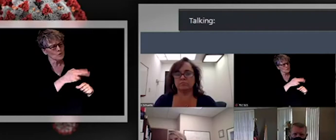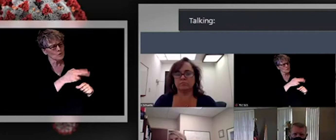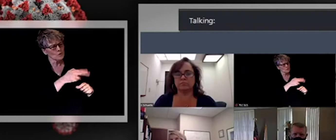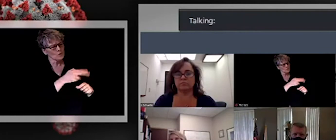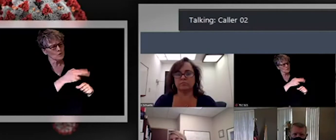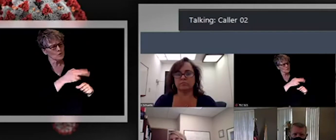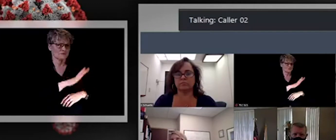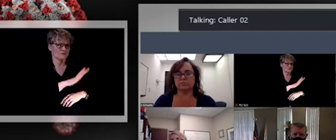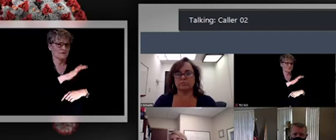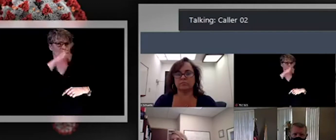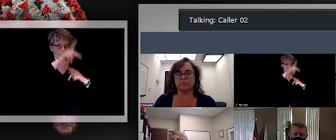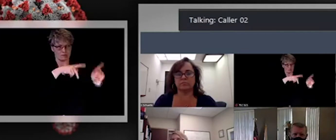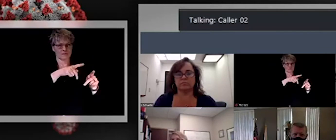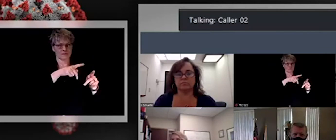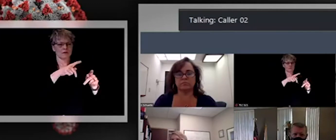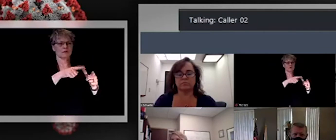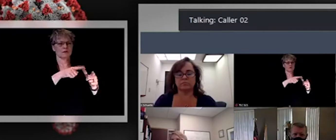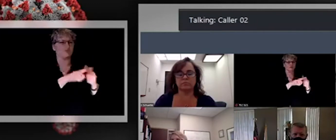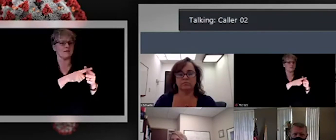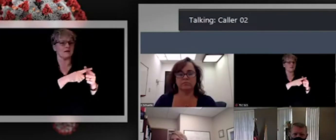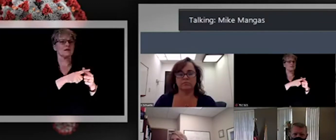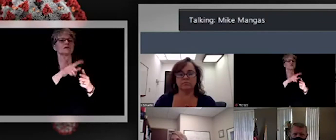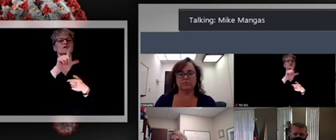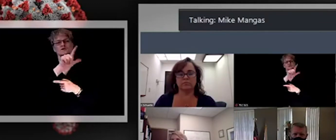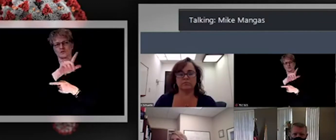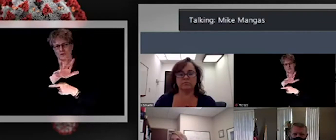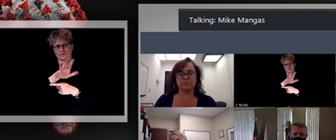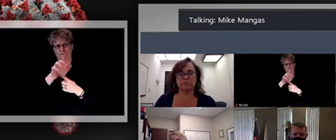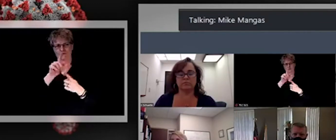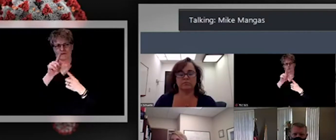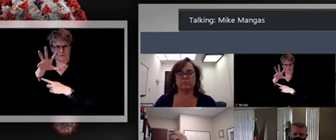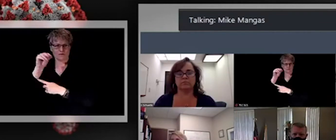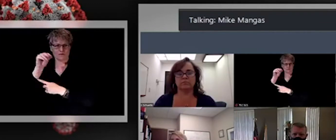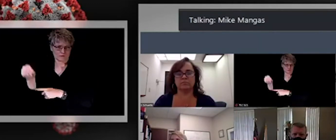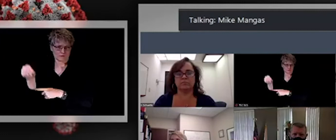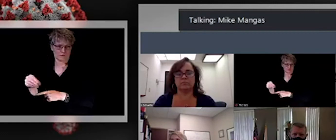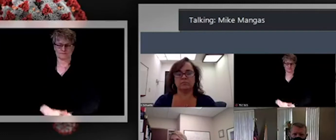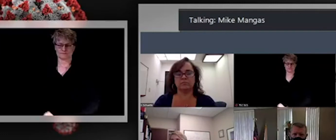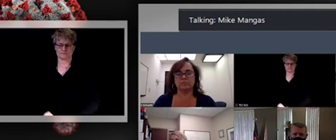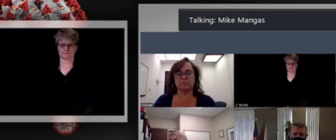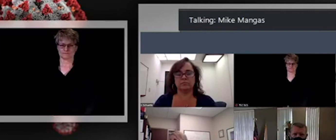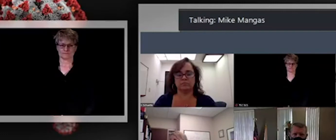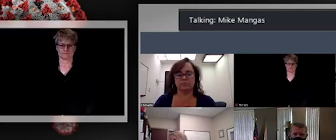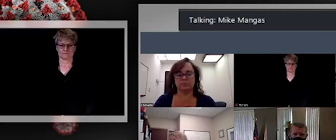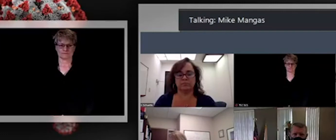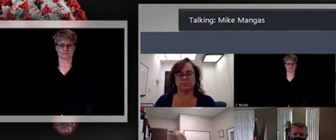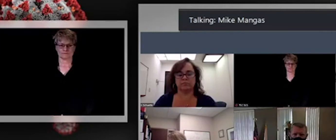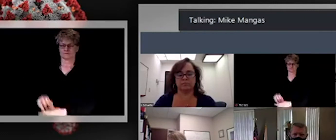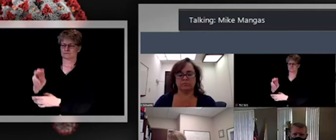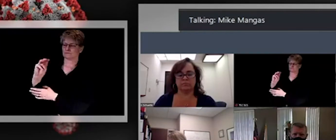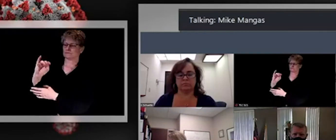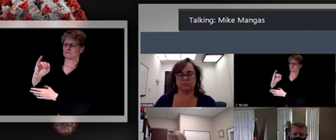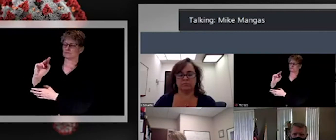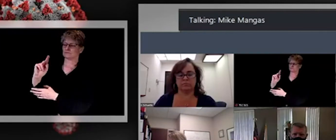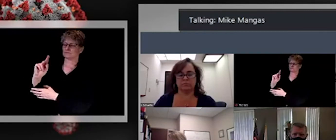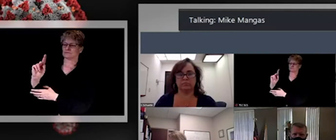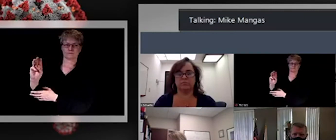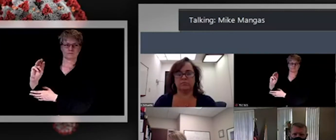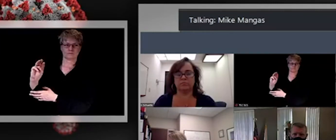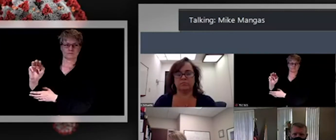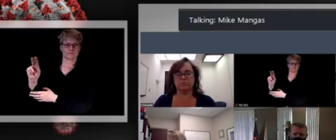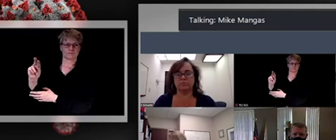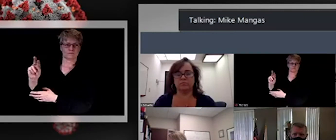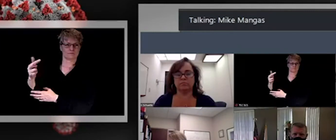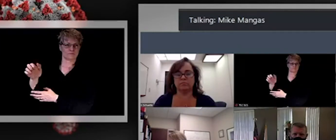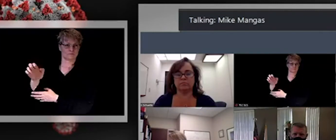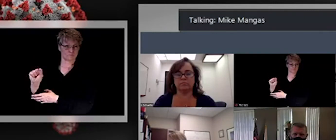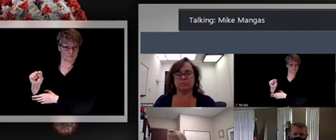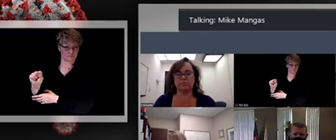So, cut that a little bit, restaurants can now be open with restrictions, we can have